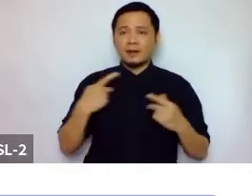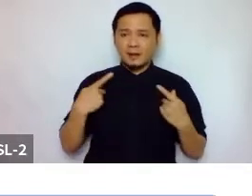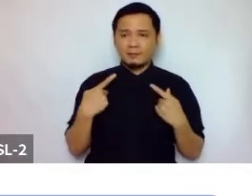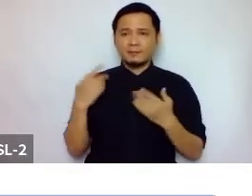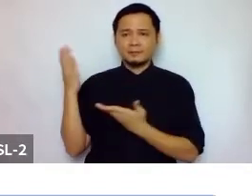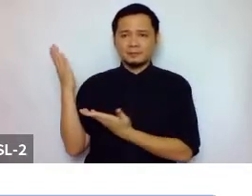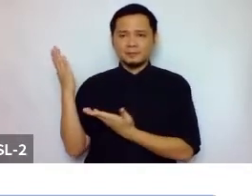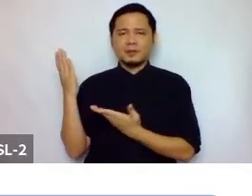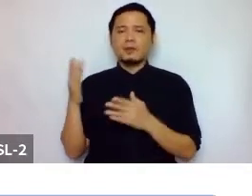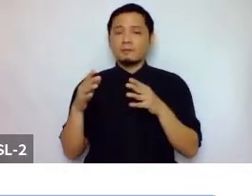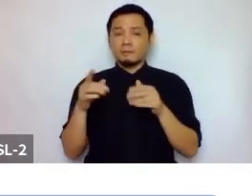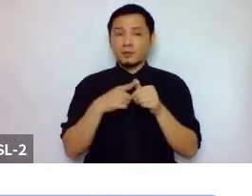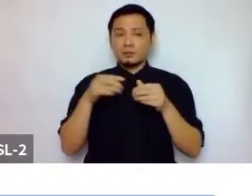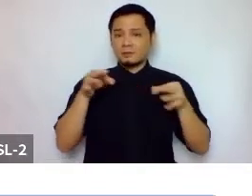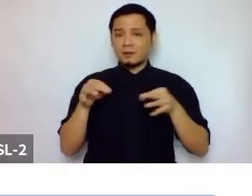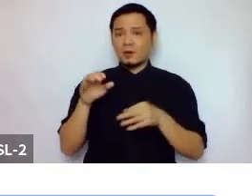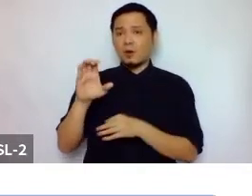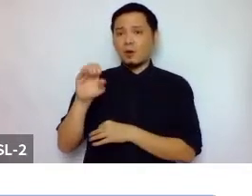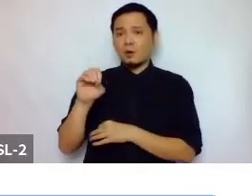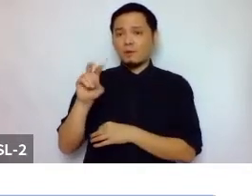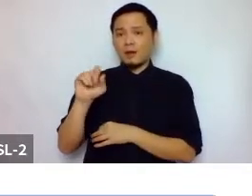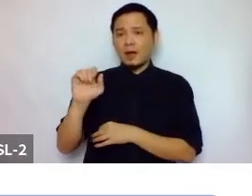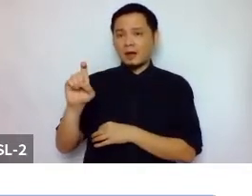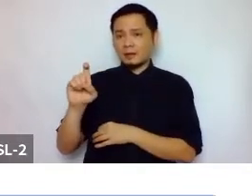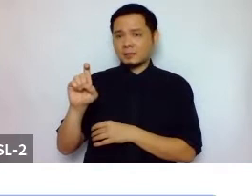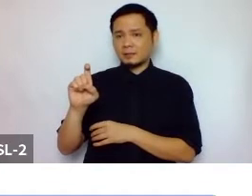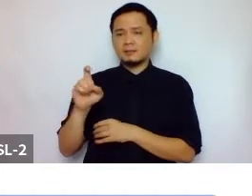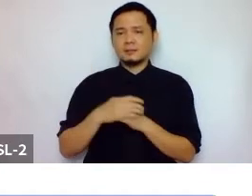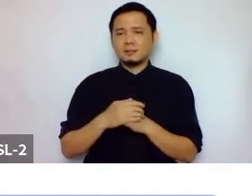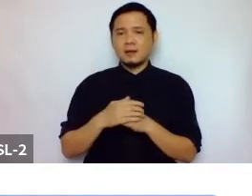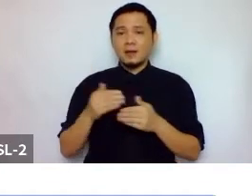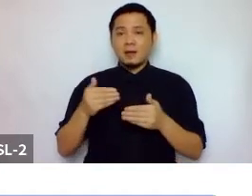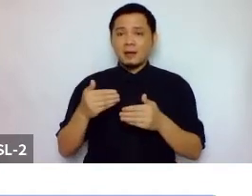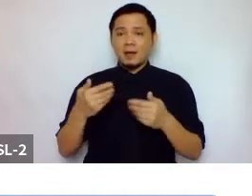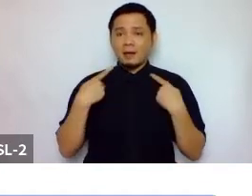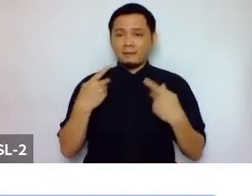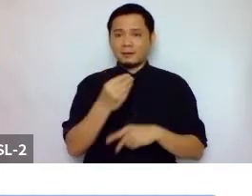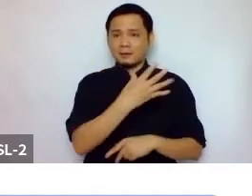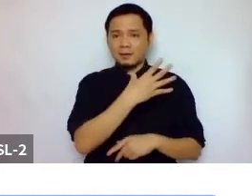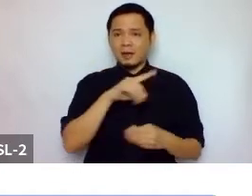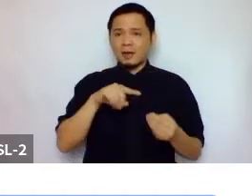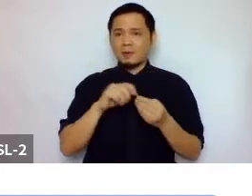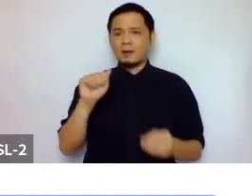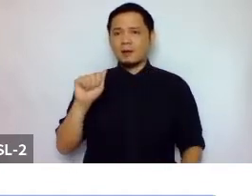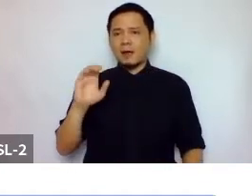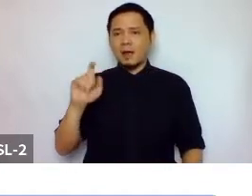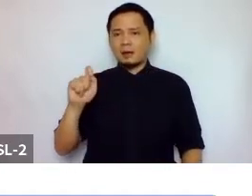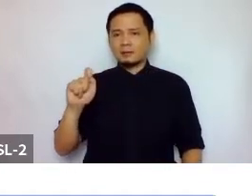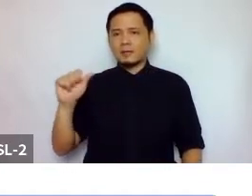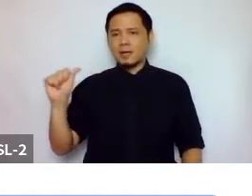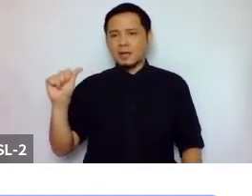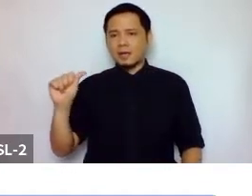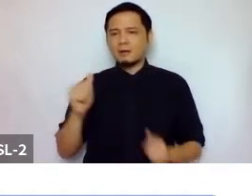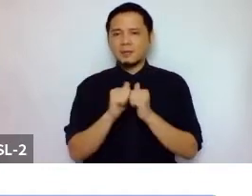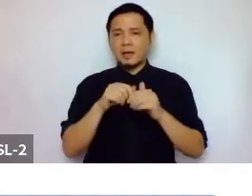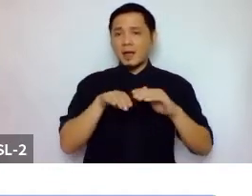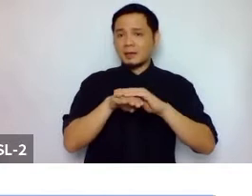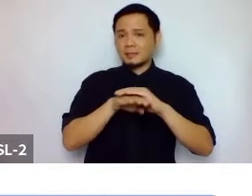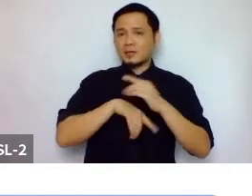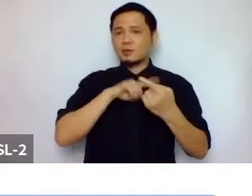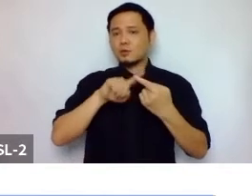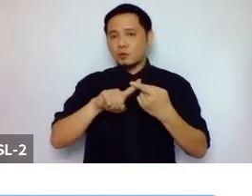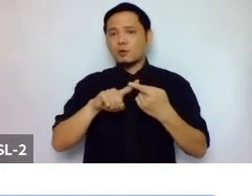Before we go to Covaz, we have one slide about Act A or this access to COVID-19 tools accelerator.